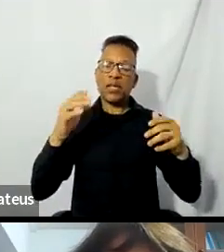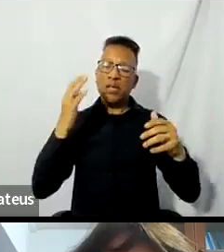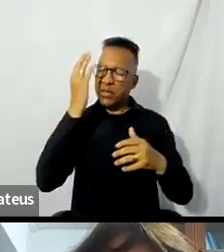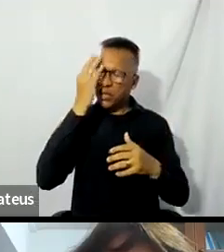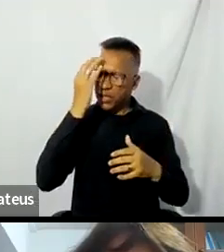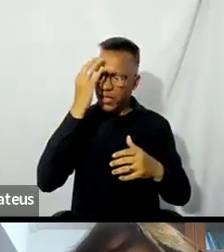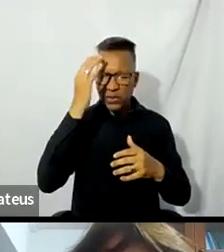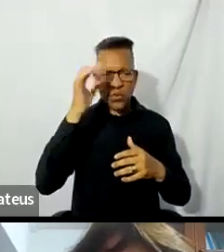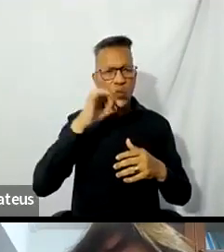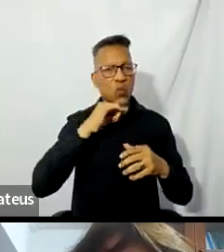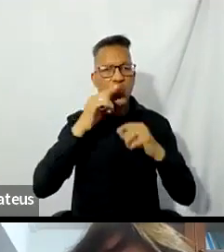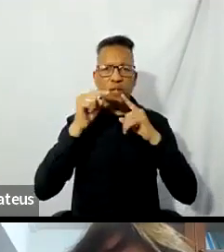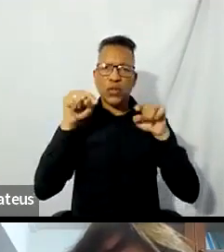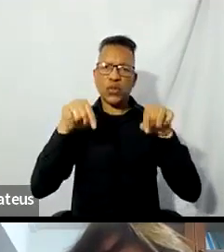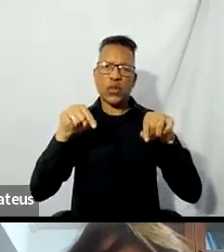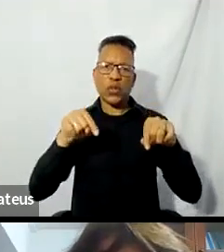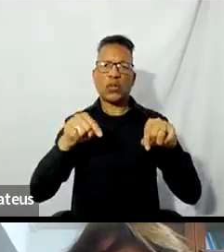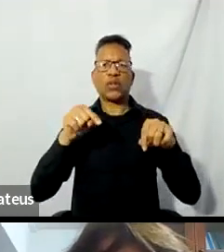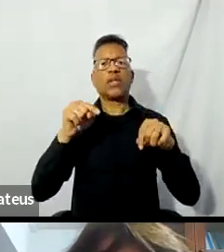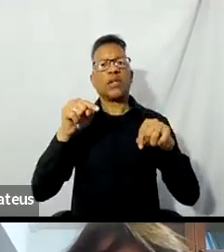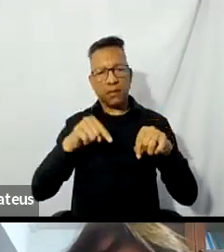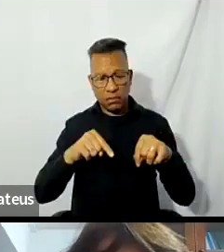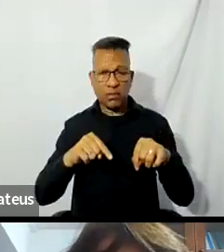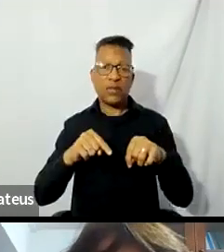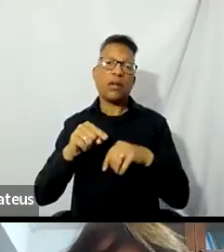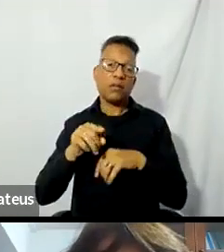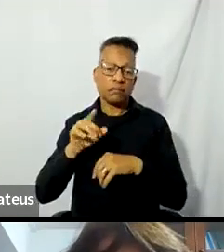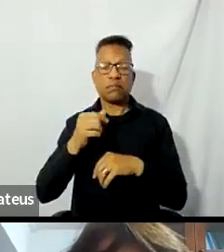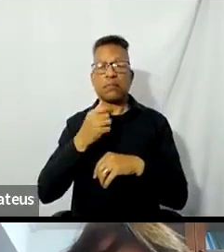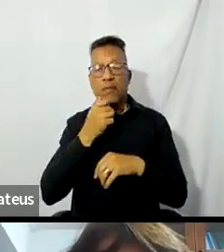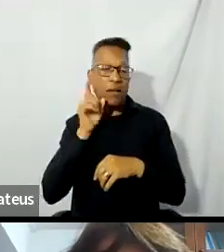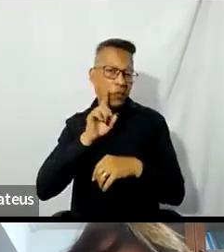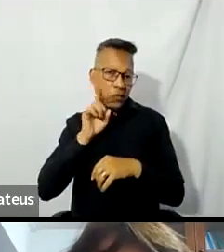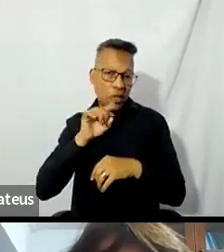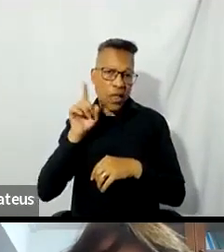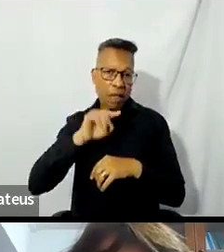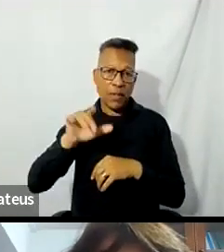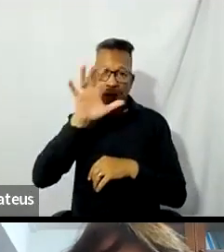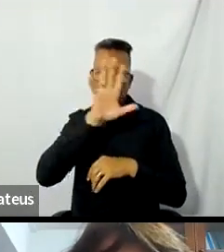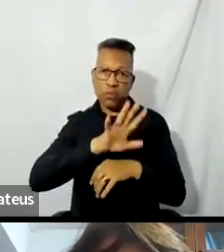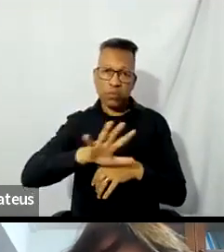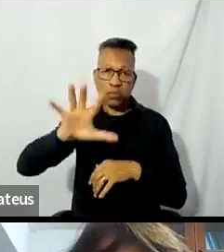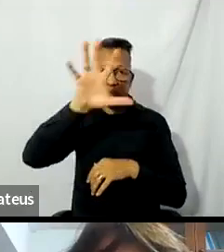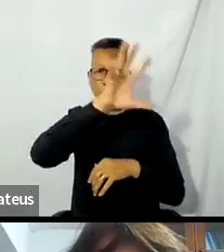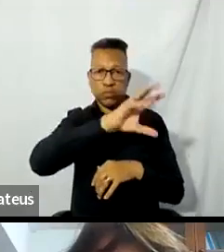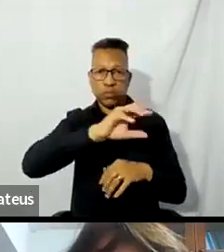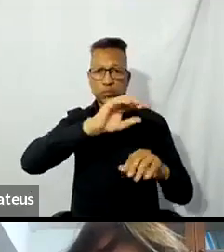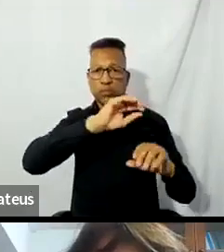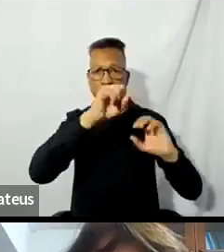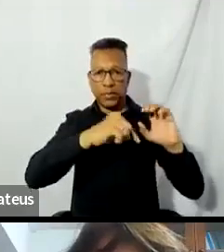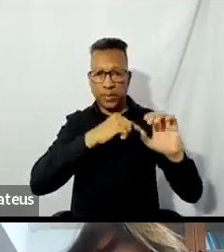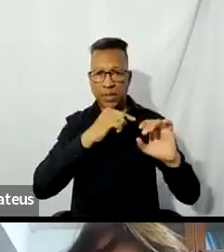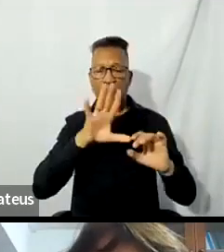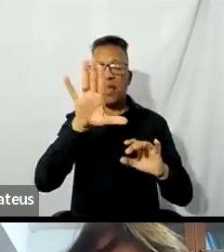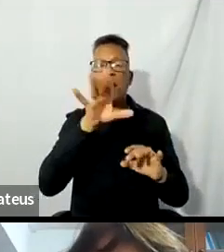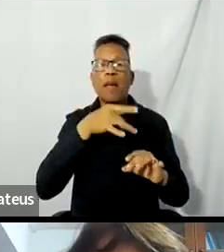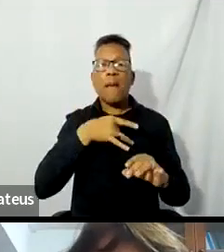not only fraud the United States, but all over the world. What i'm afraid What i'm afraid of and what is gonna happen